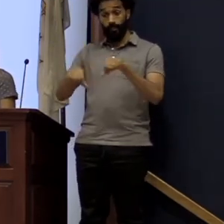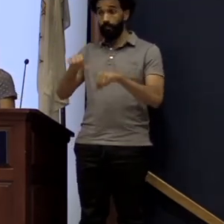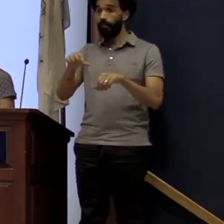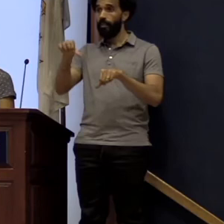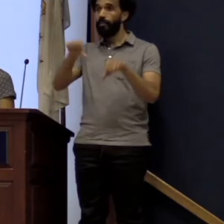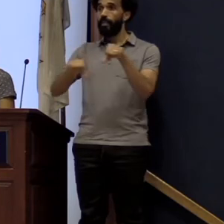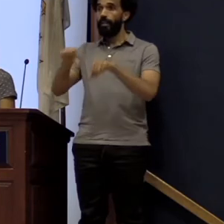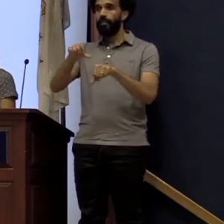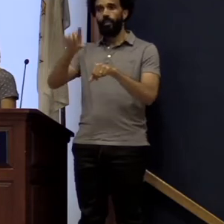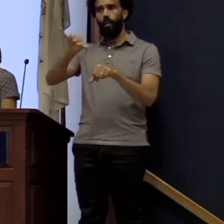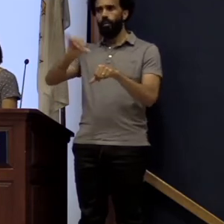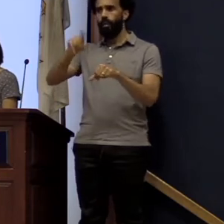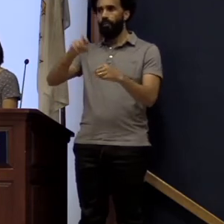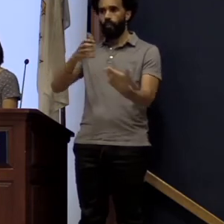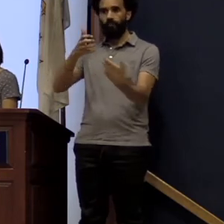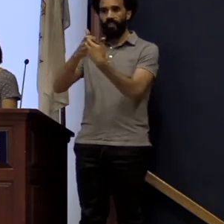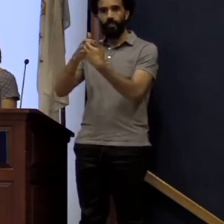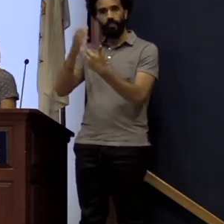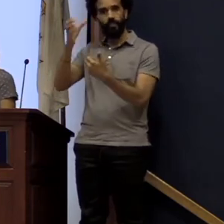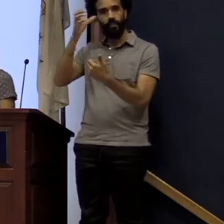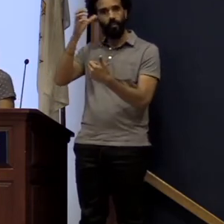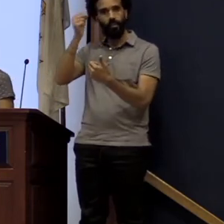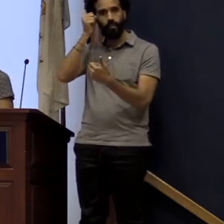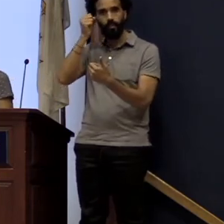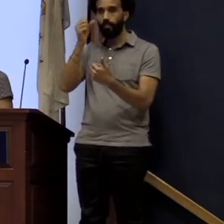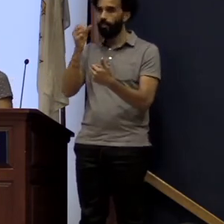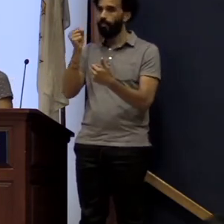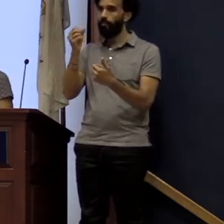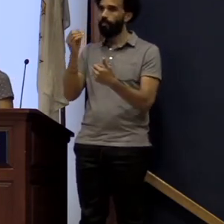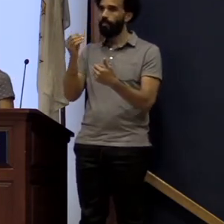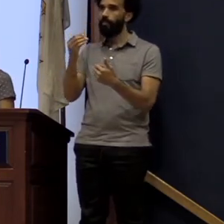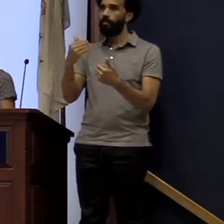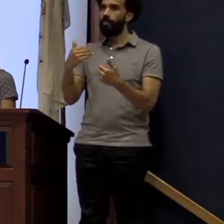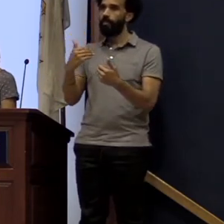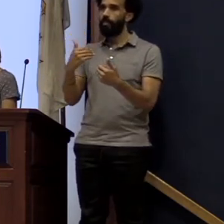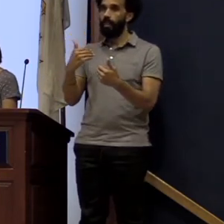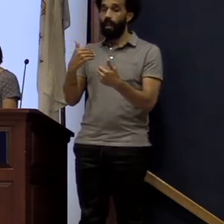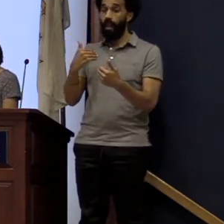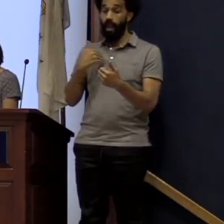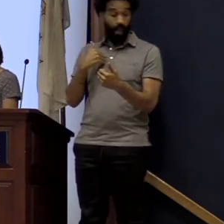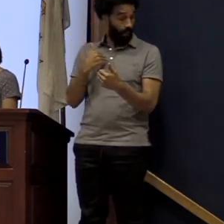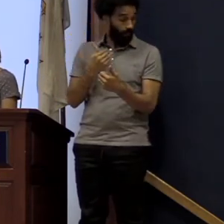And so having a light when you have a lot of distractions like on that door